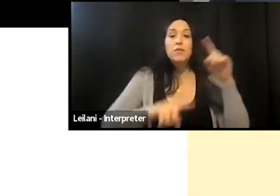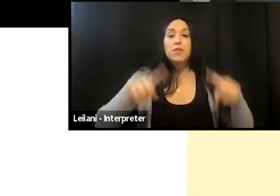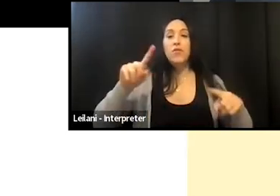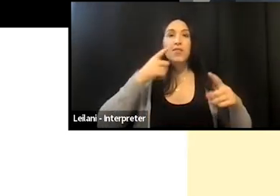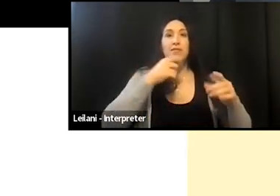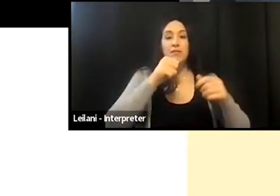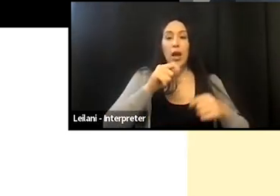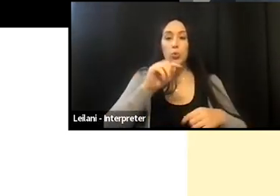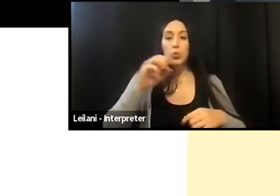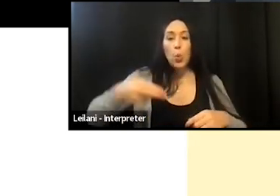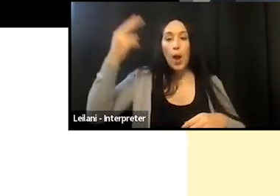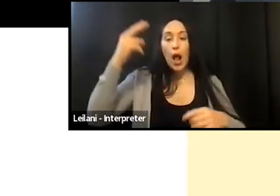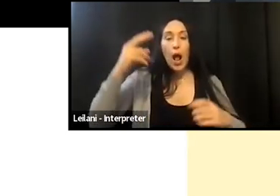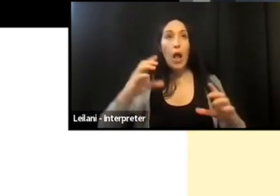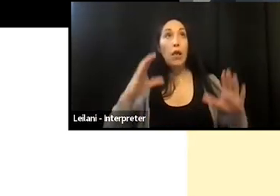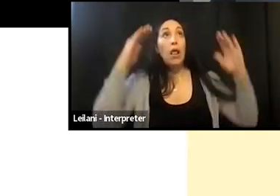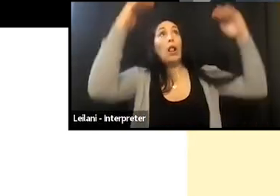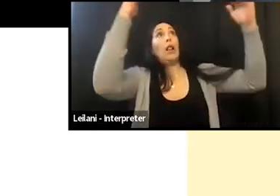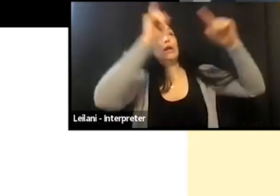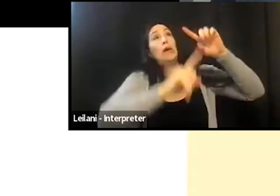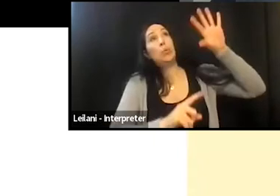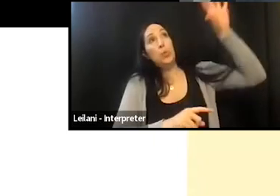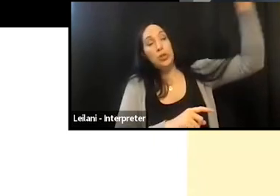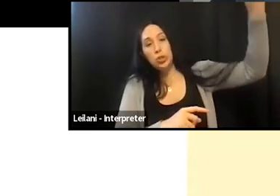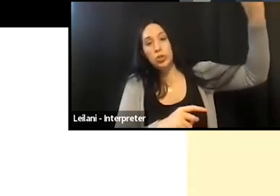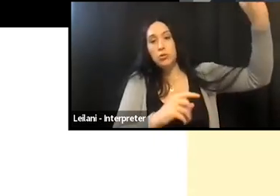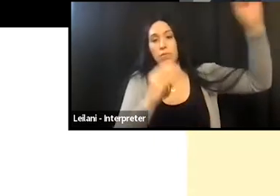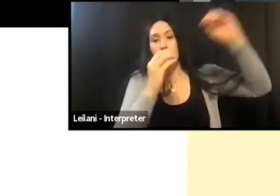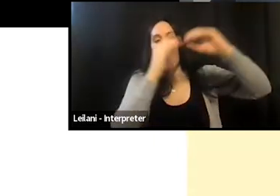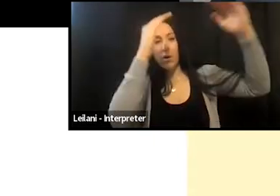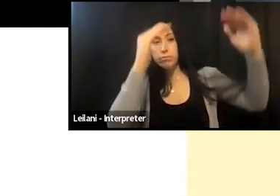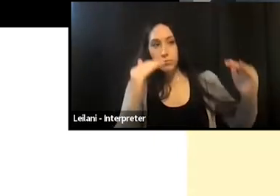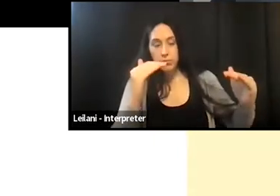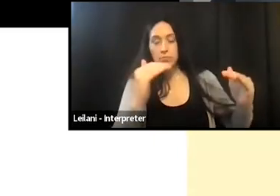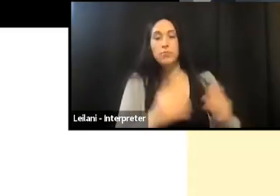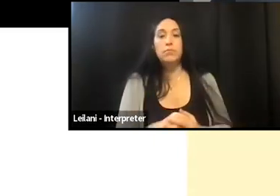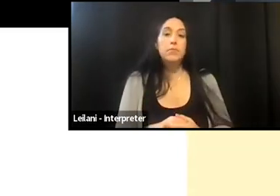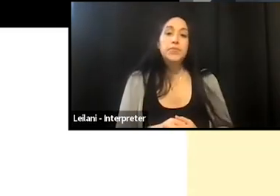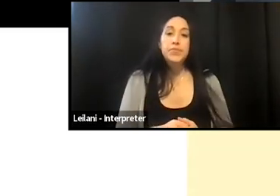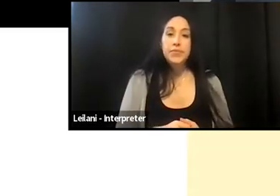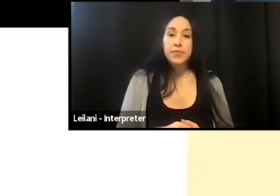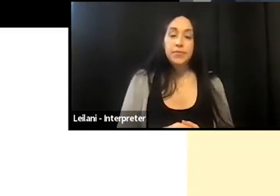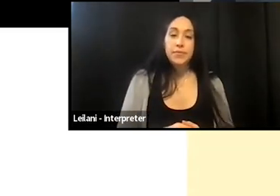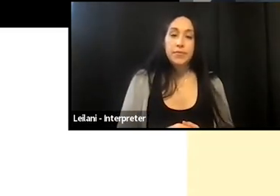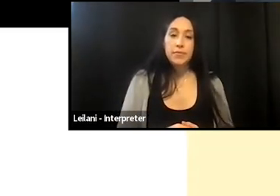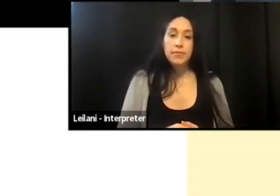can reach the counters, the cabinets, to get what they need. Having flexible appliances such as